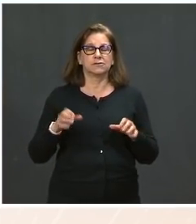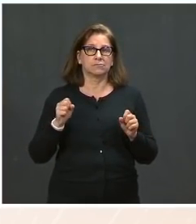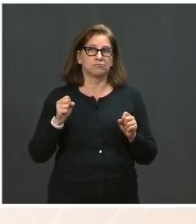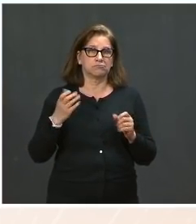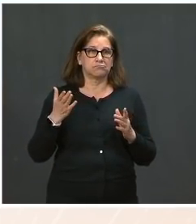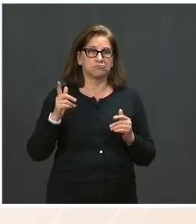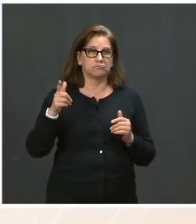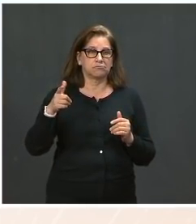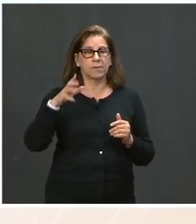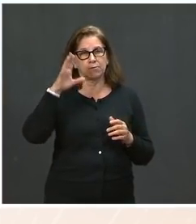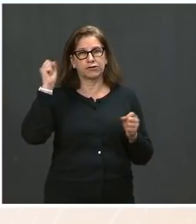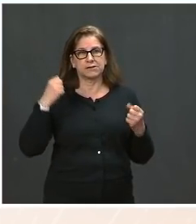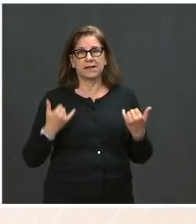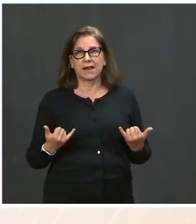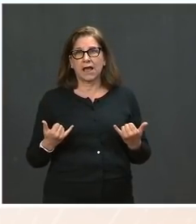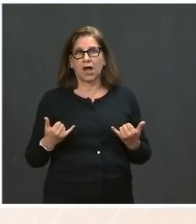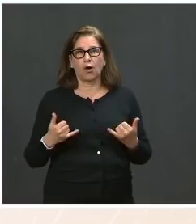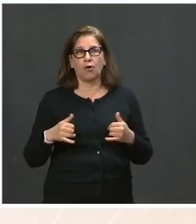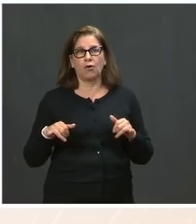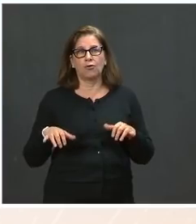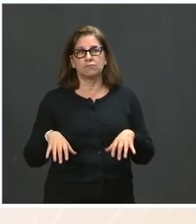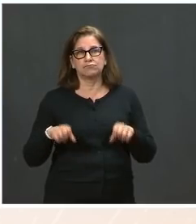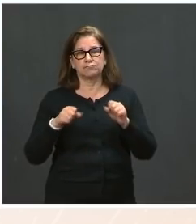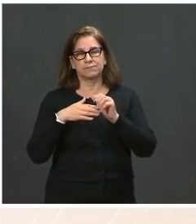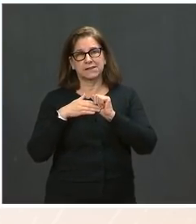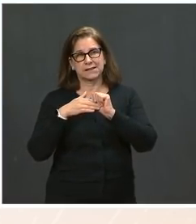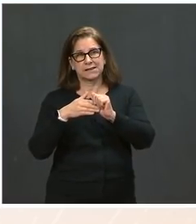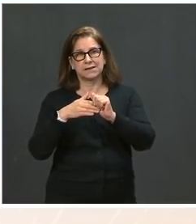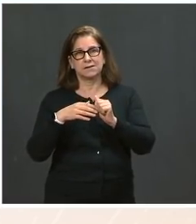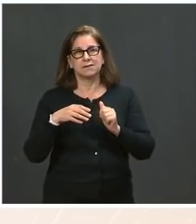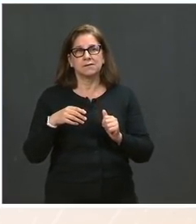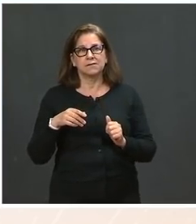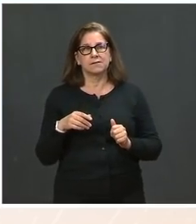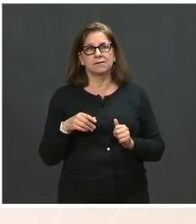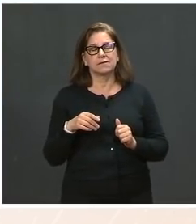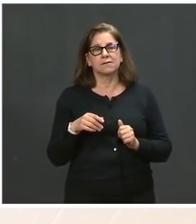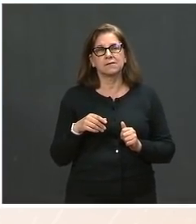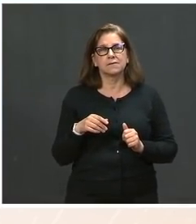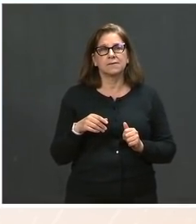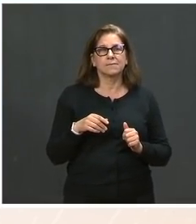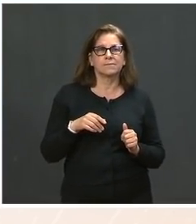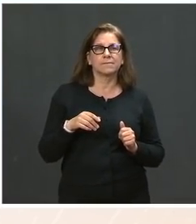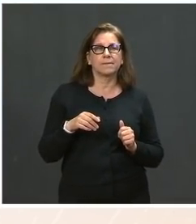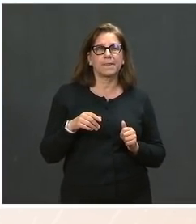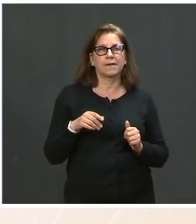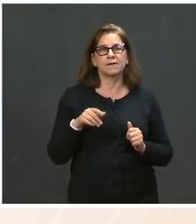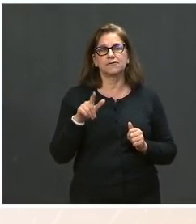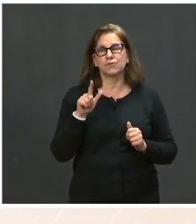to put in place nearly two dozen executive actions under the Obama-Biden Administration,